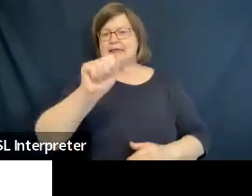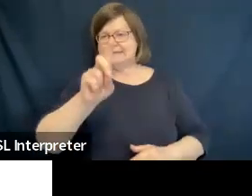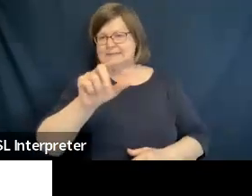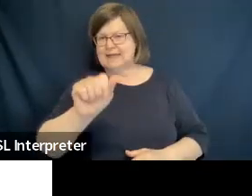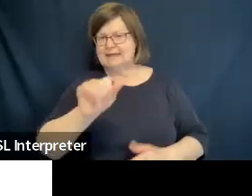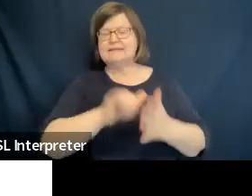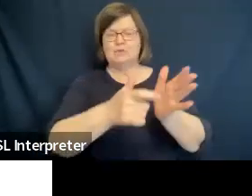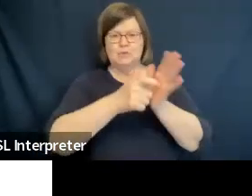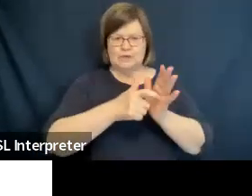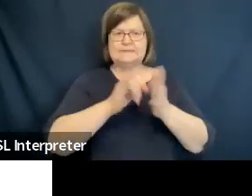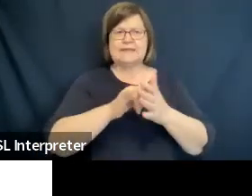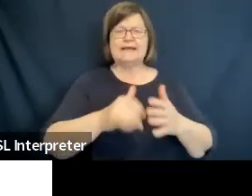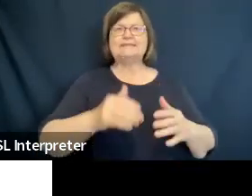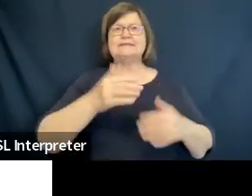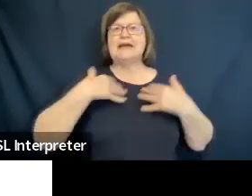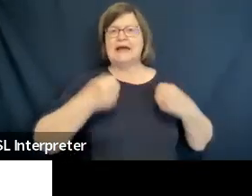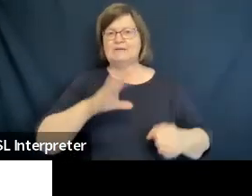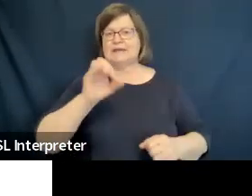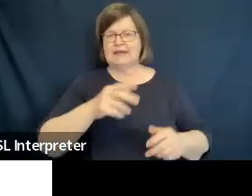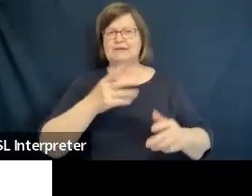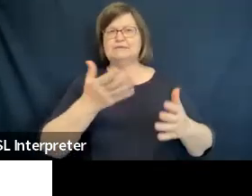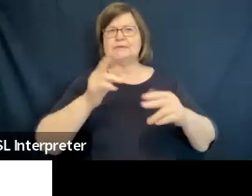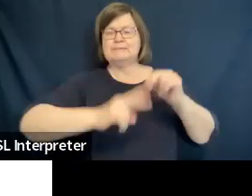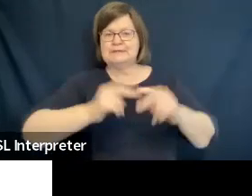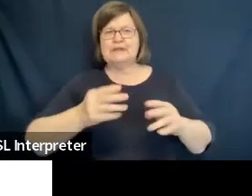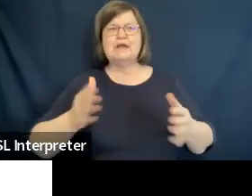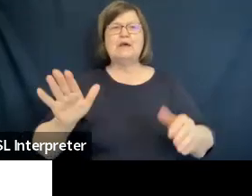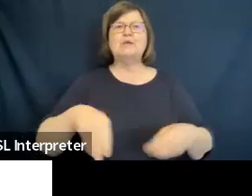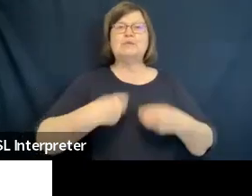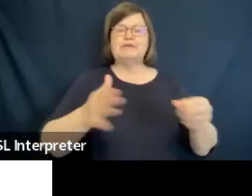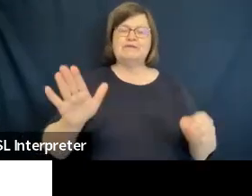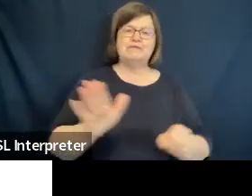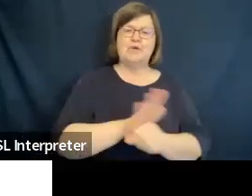requires that healthcare entities provide full and equal access for people with disabilities.